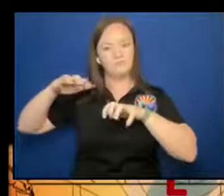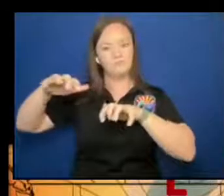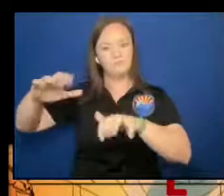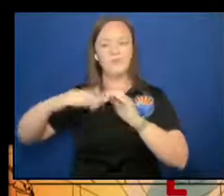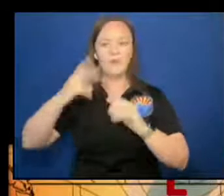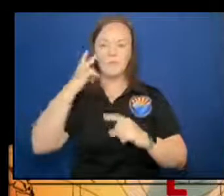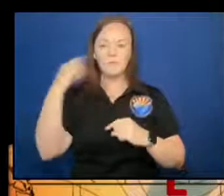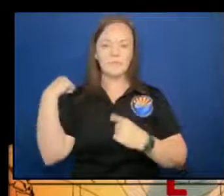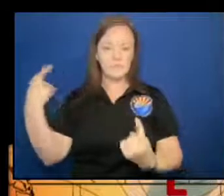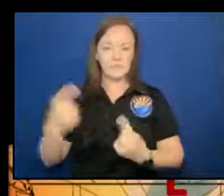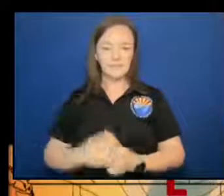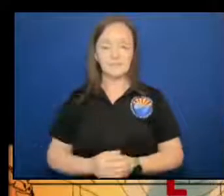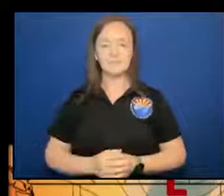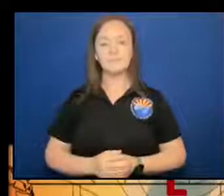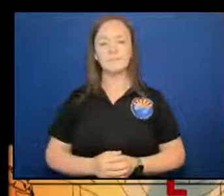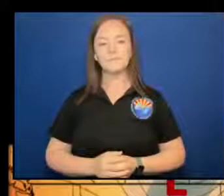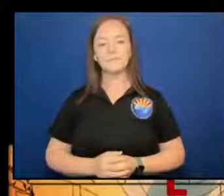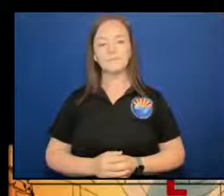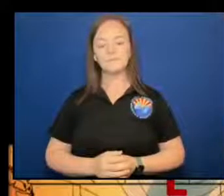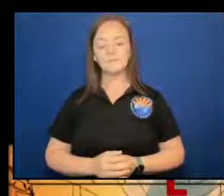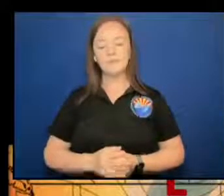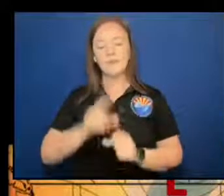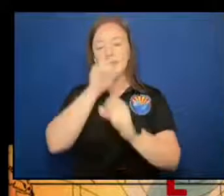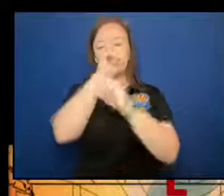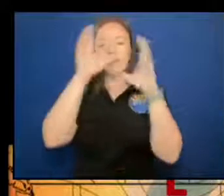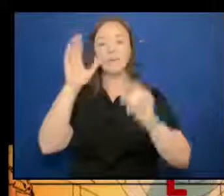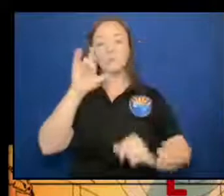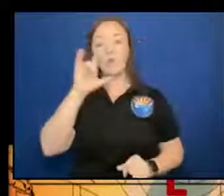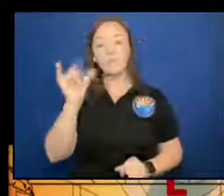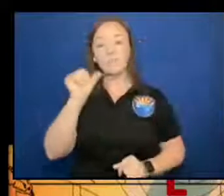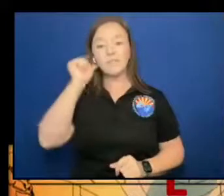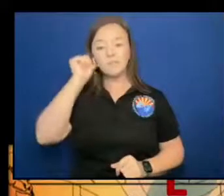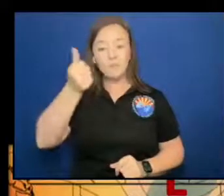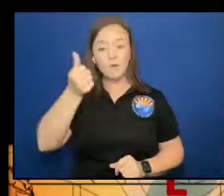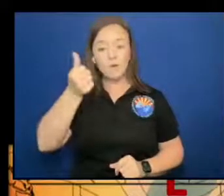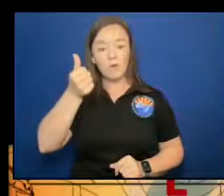AT ALL SIMILAR TO THE ENVIRONMENT THAT EXISTS RIGHT NOW.